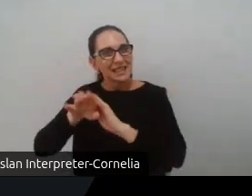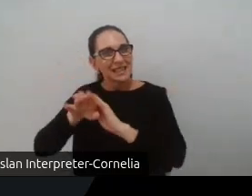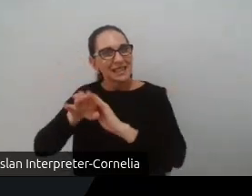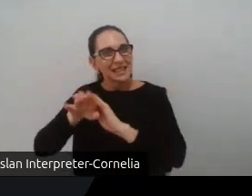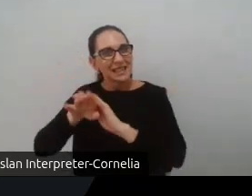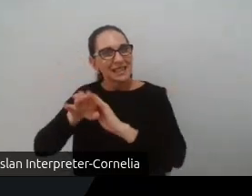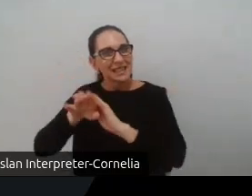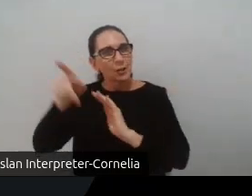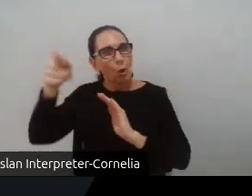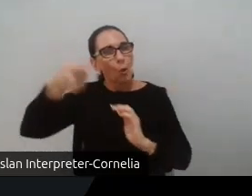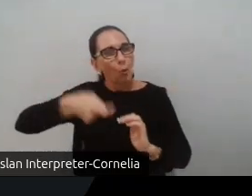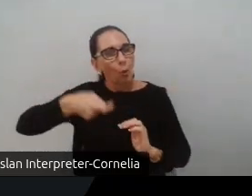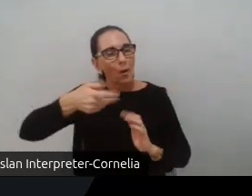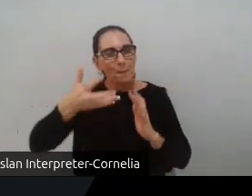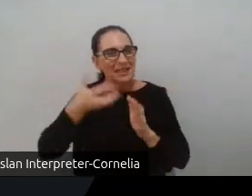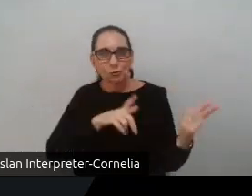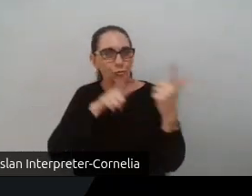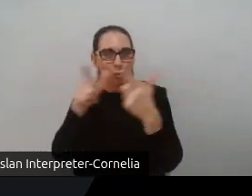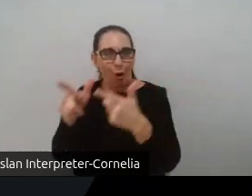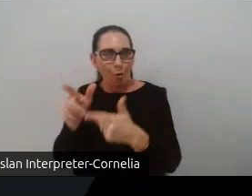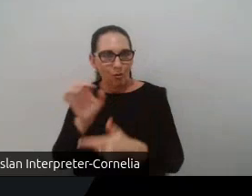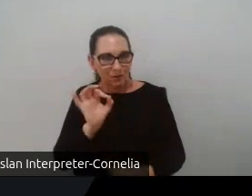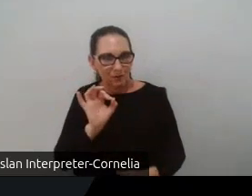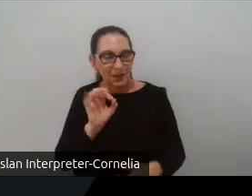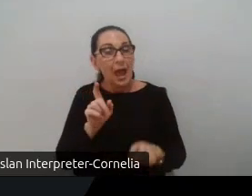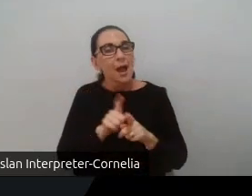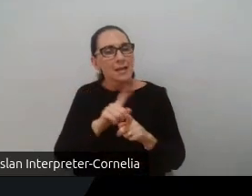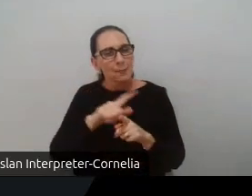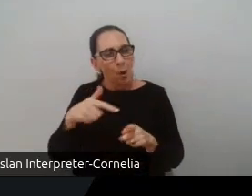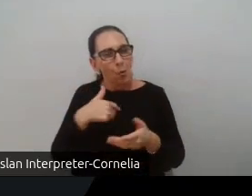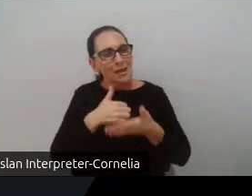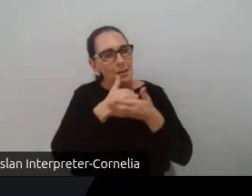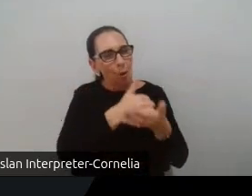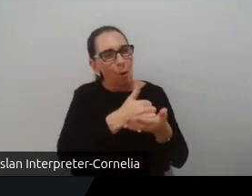And she also got given support with the yarning circle. So we've got the social worker counselor